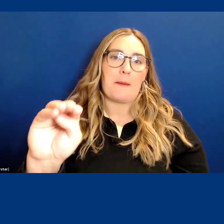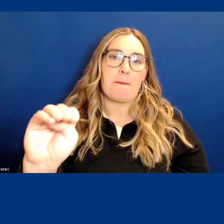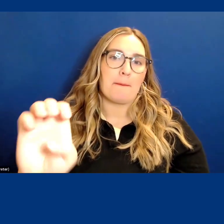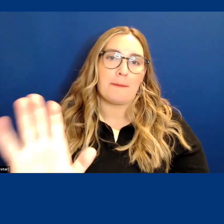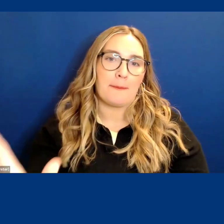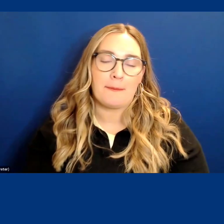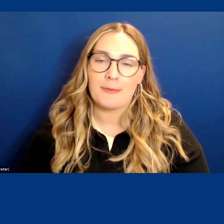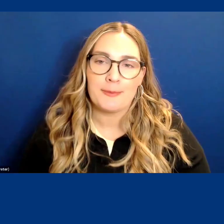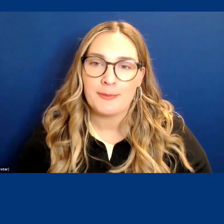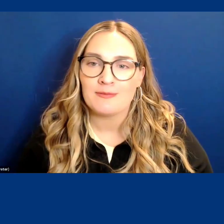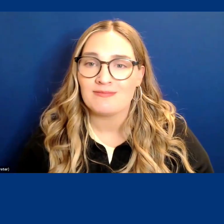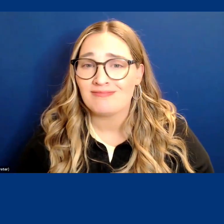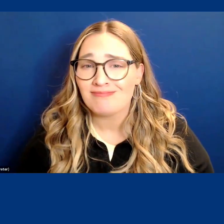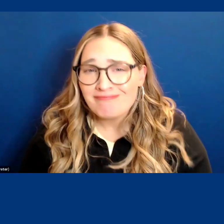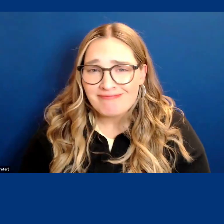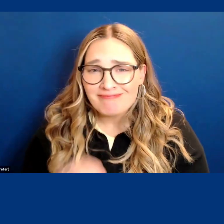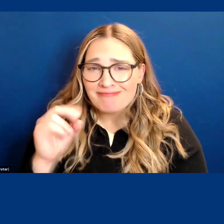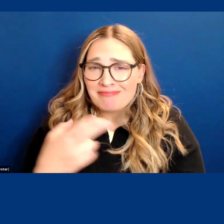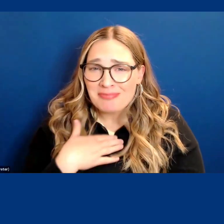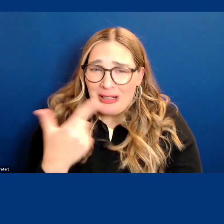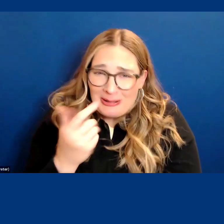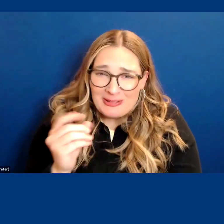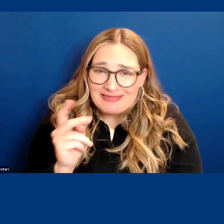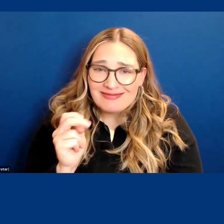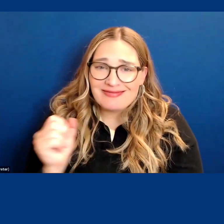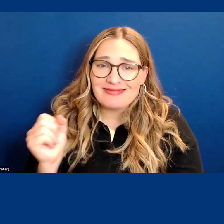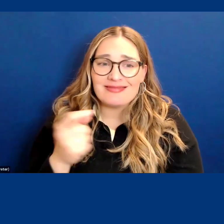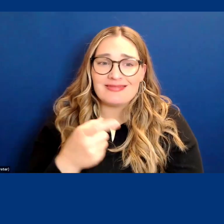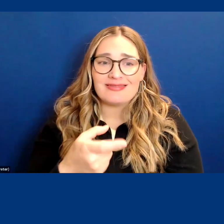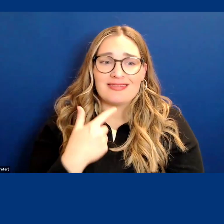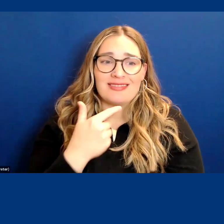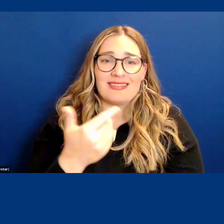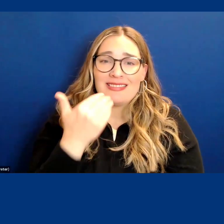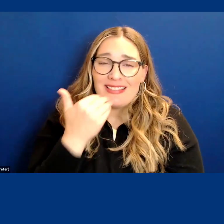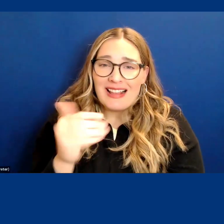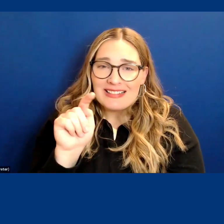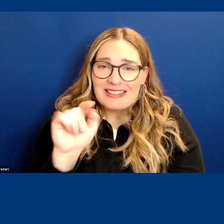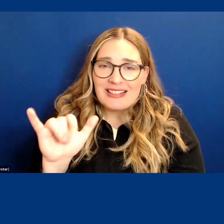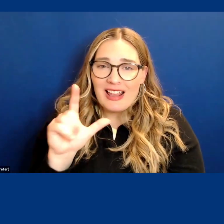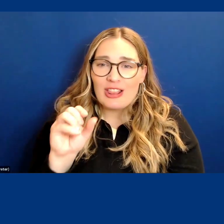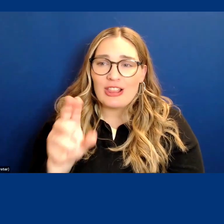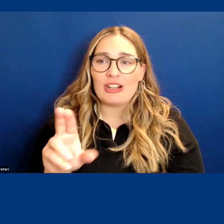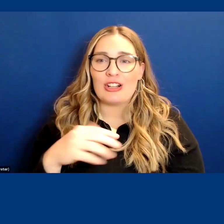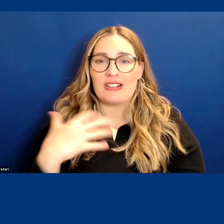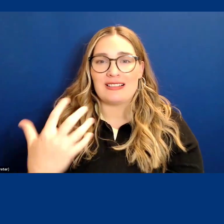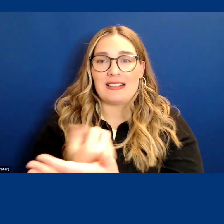Oh my goodness. Taylor, I want to thank you before we head into Q&A.